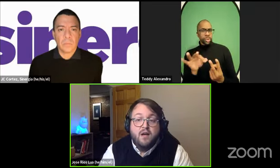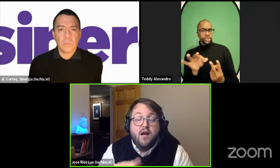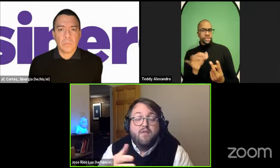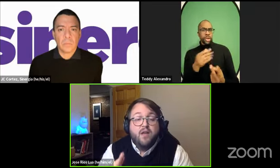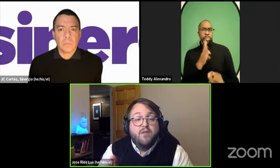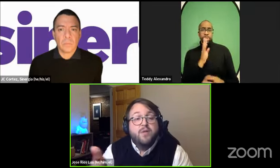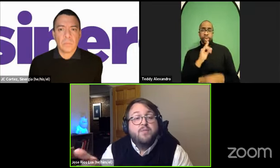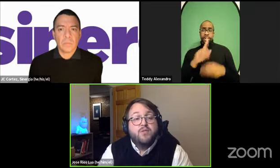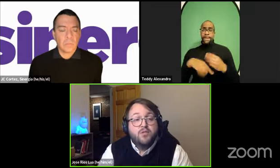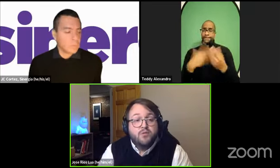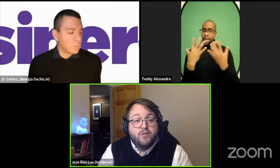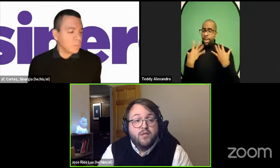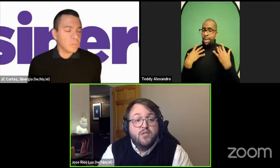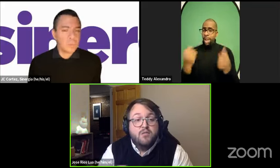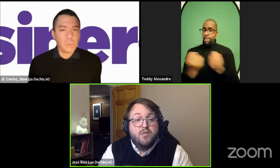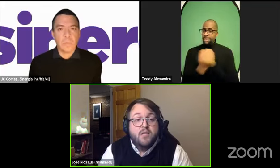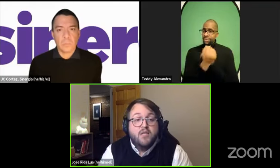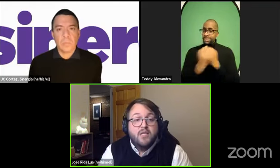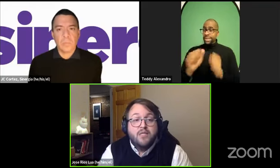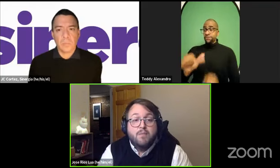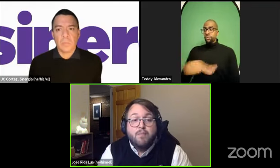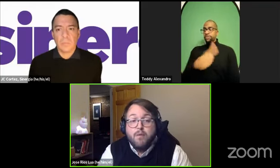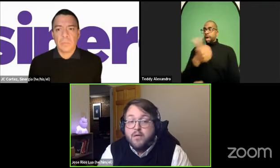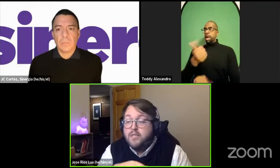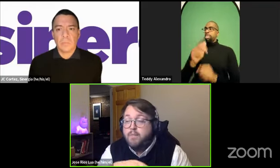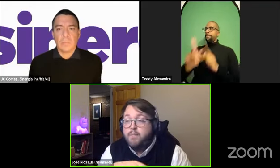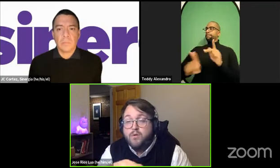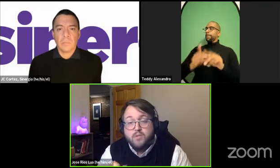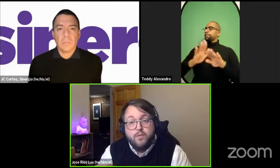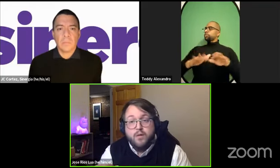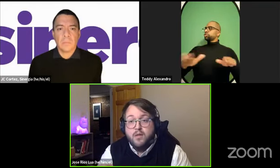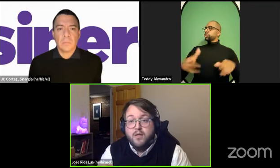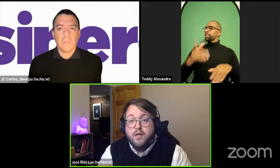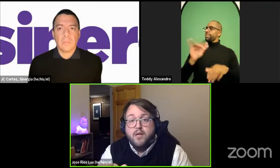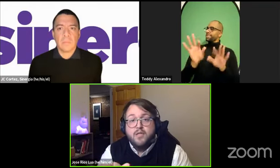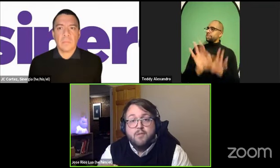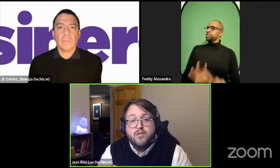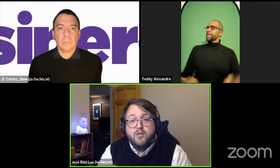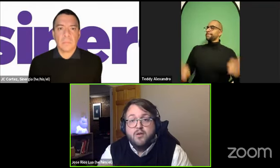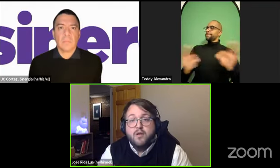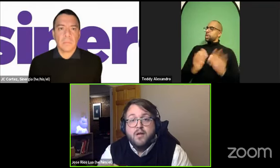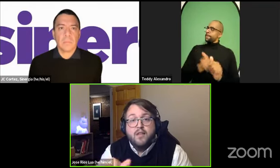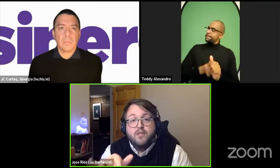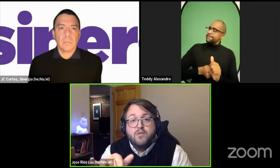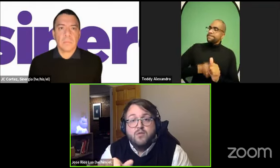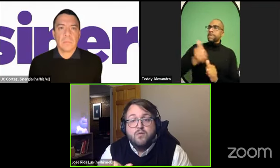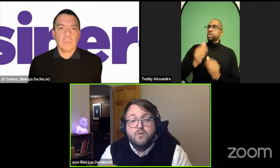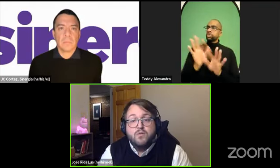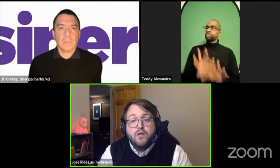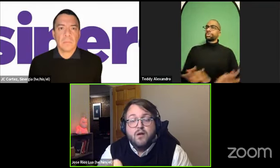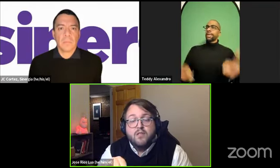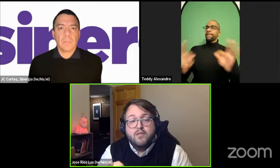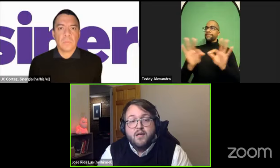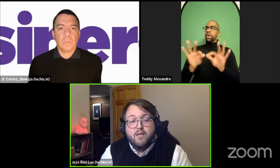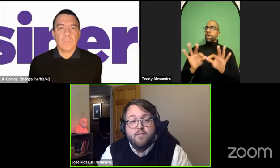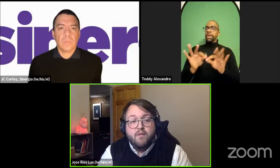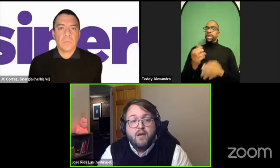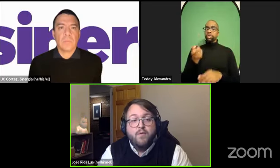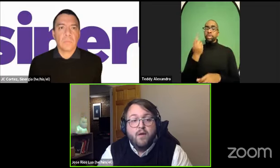But when we're talking about schools, we're not talking about personal choices were talking about. t the choice of the the health and safety of other people's children, and so we it's it is empty children, and so we it's it is important, it is the most